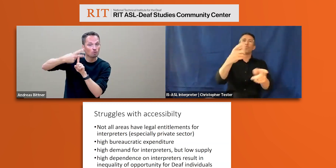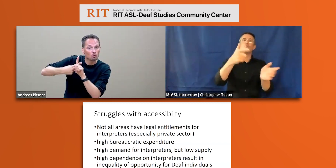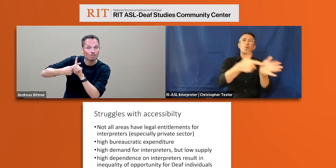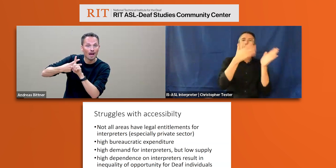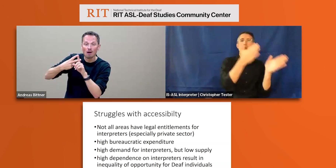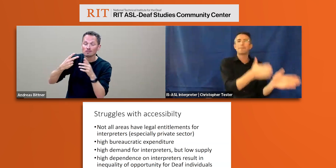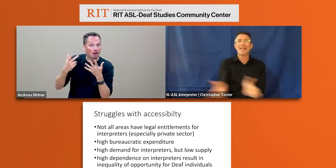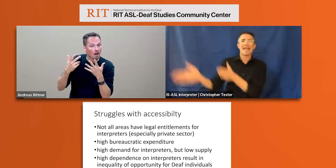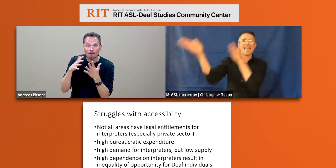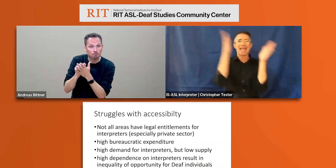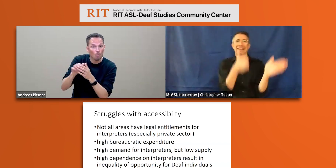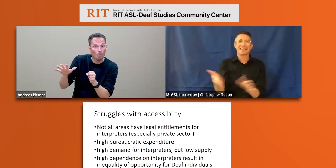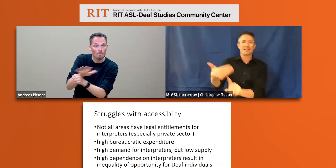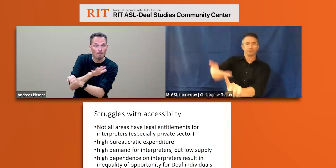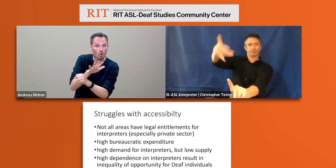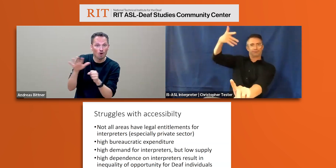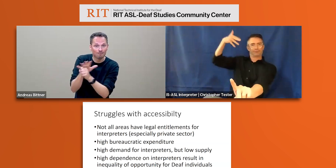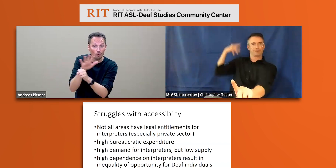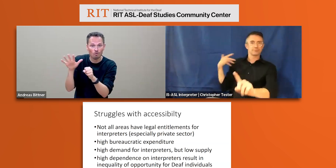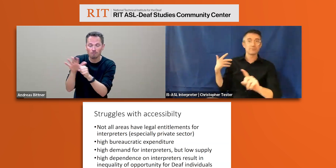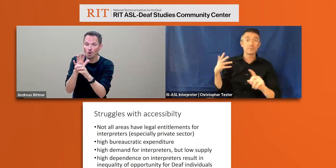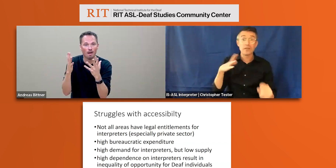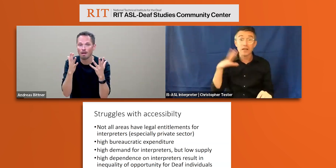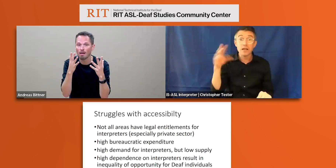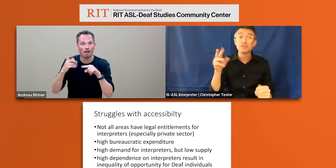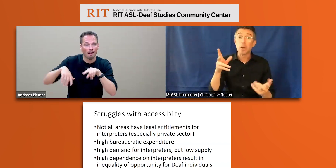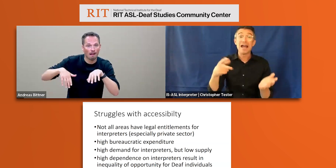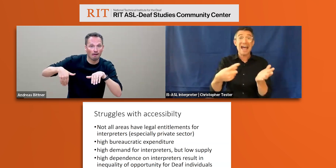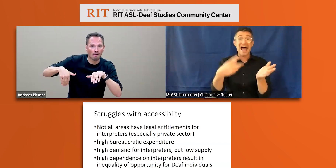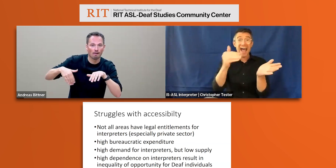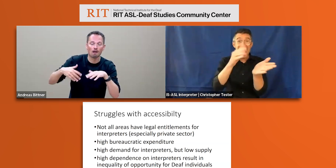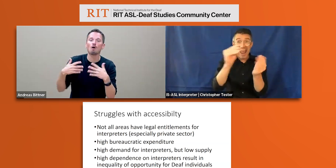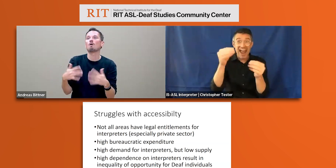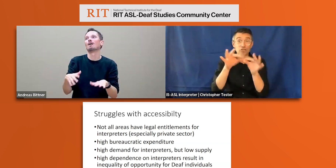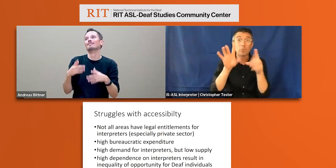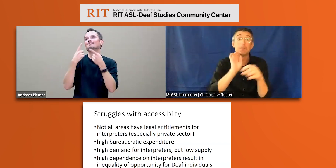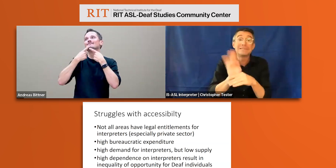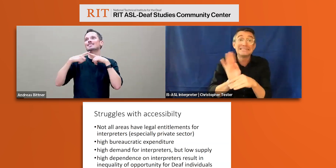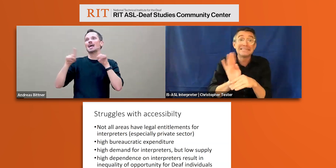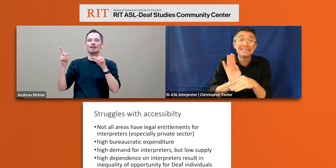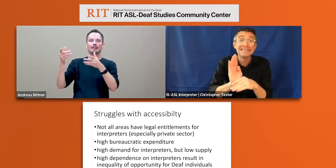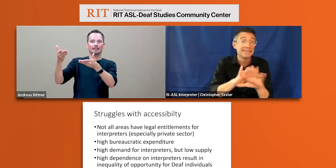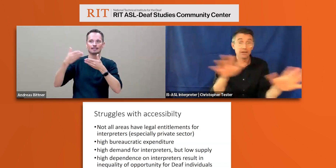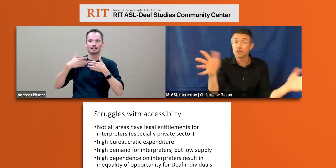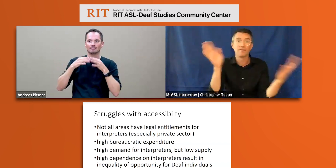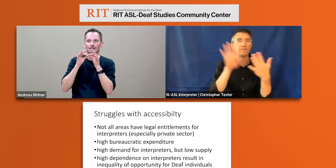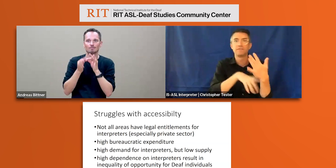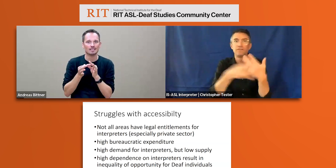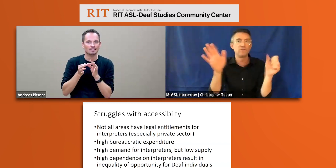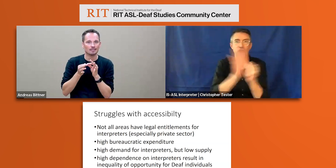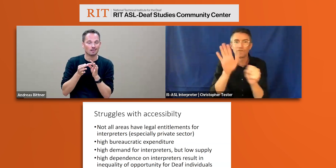because that's the only way that we can get funding. Like I mentioned, there is that delay in reimbursement.